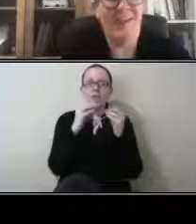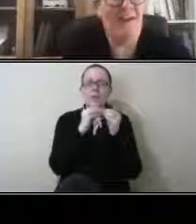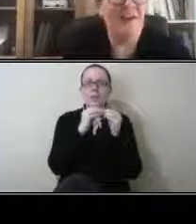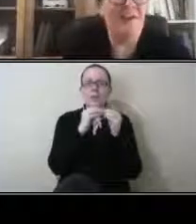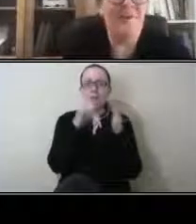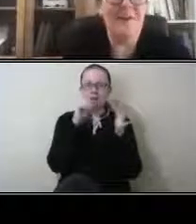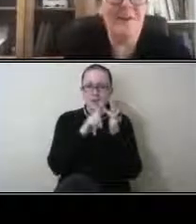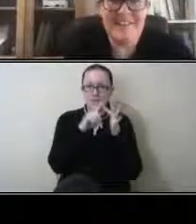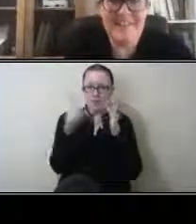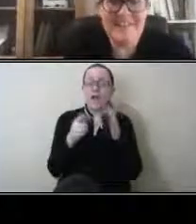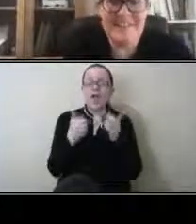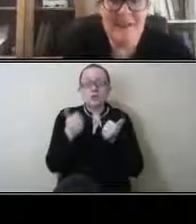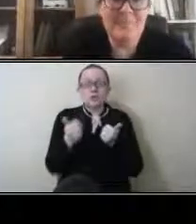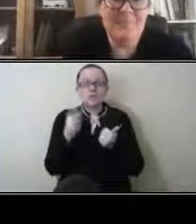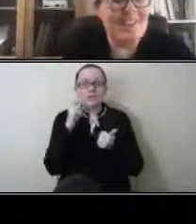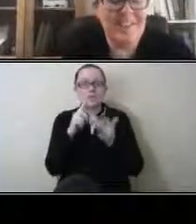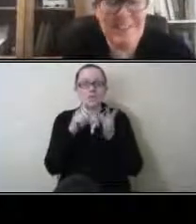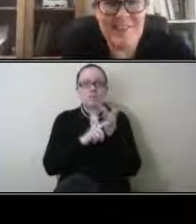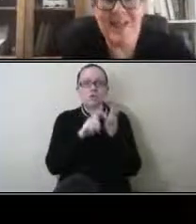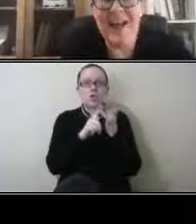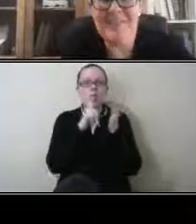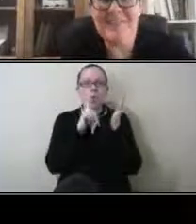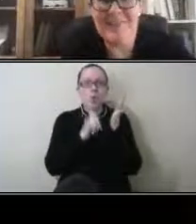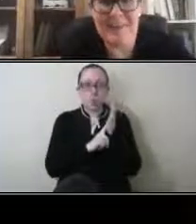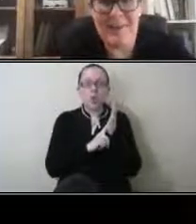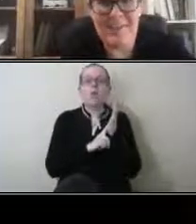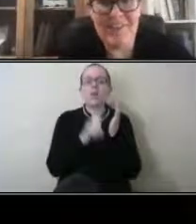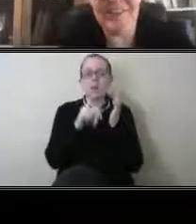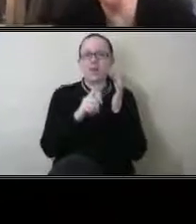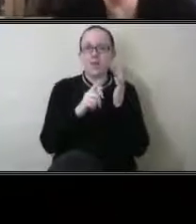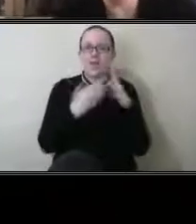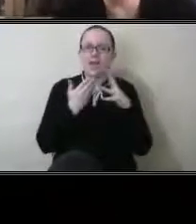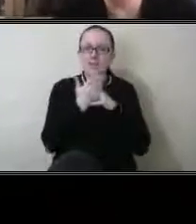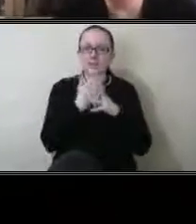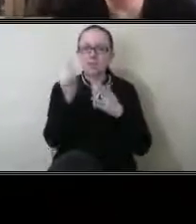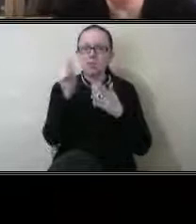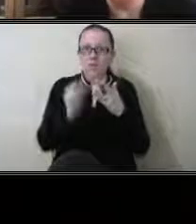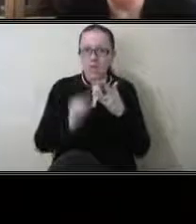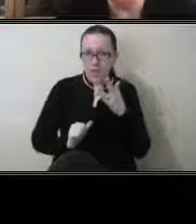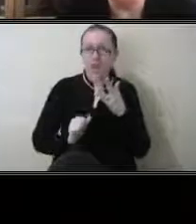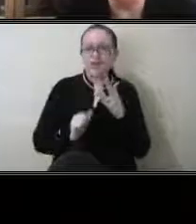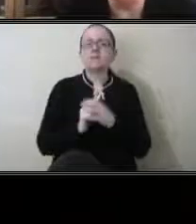and i know organizations um such as accessible arts have certainly benefited from um his skill